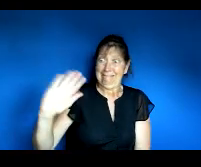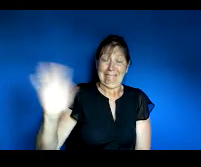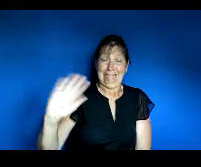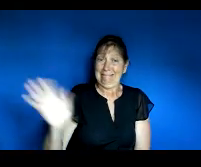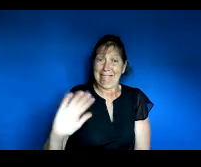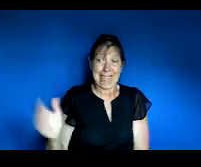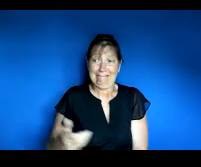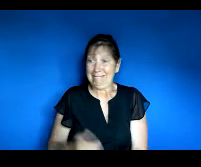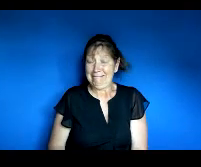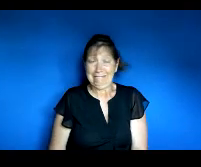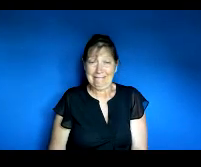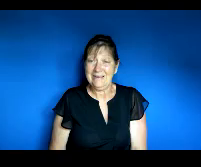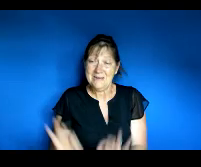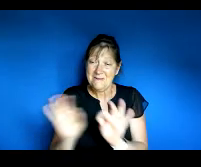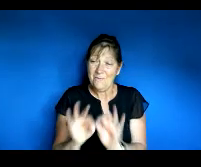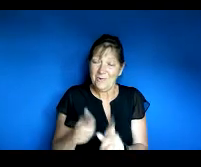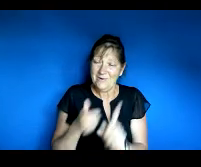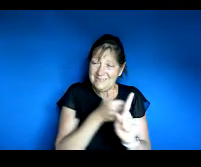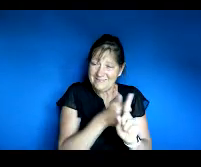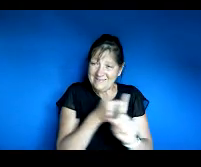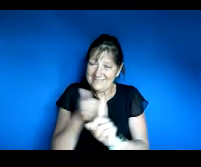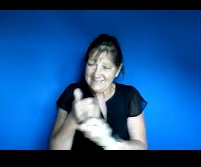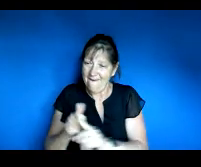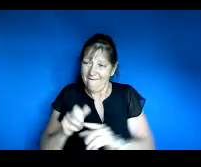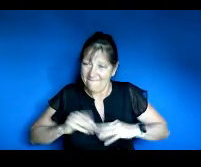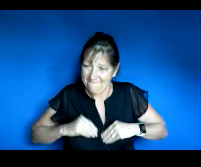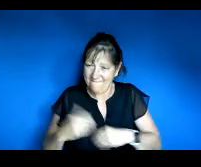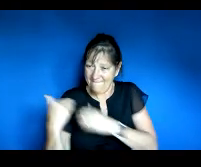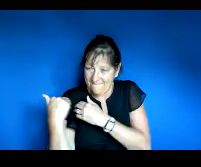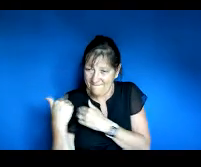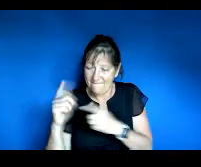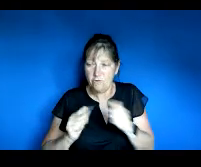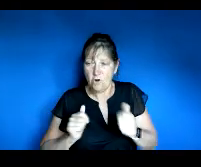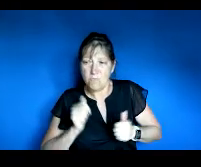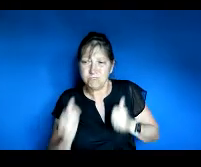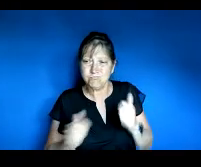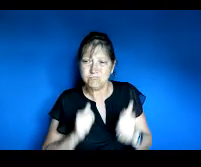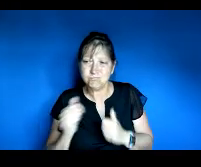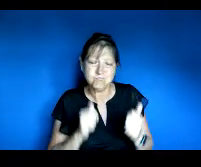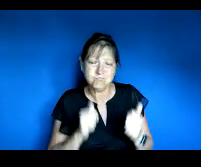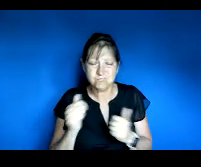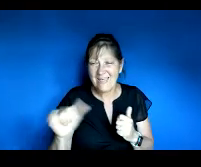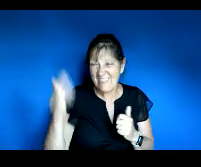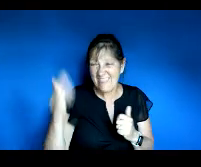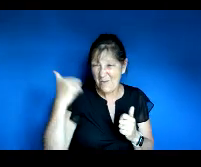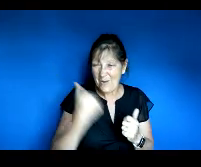to be able to take that initiative, and that's part of the reason we have an assigned specialist, is we want there